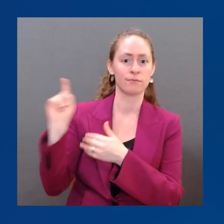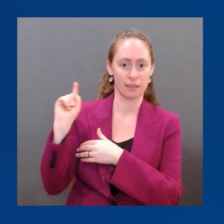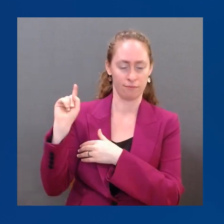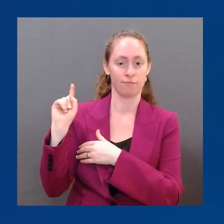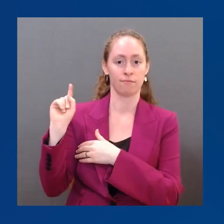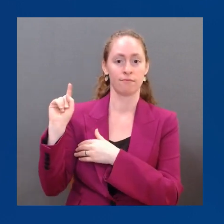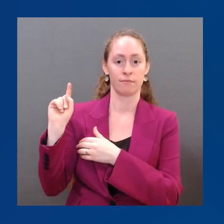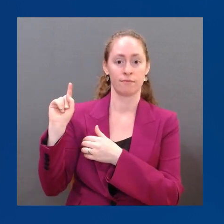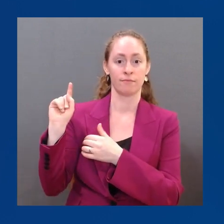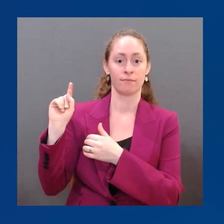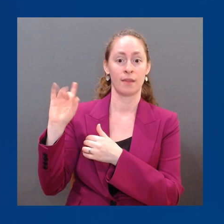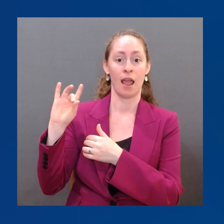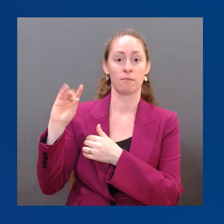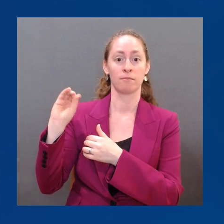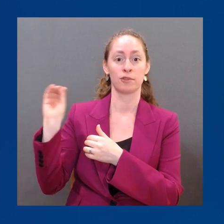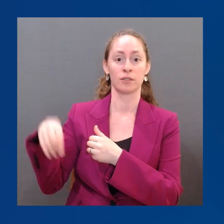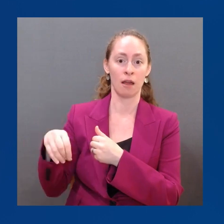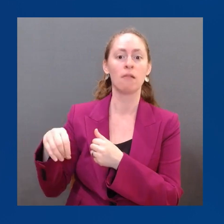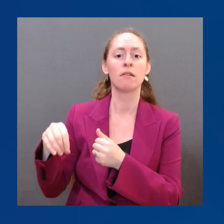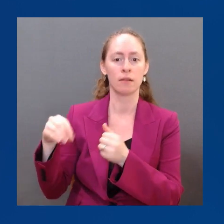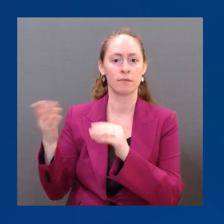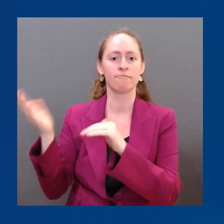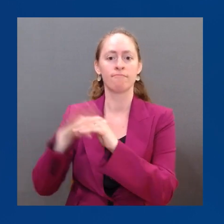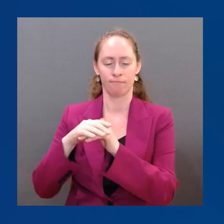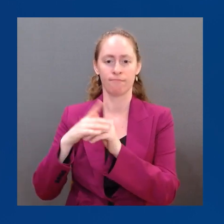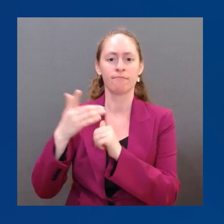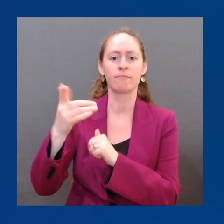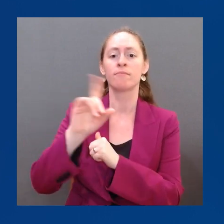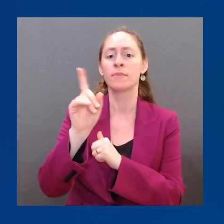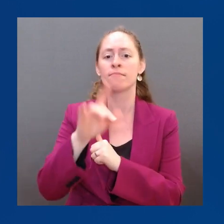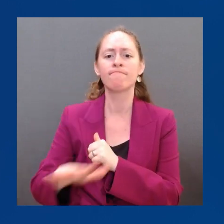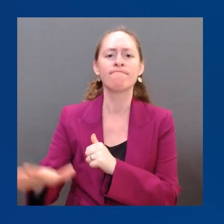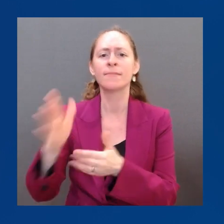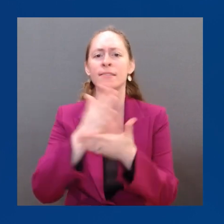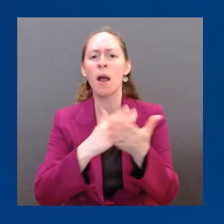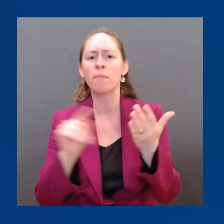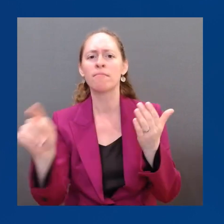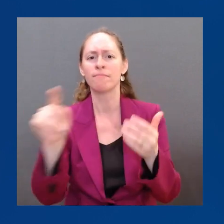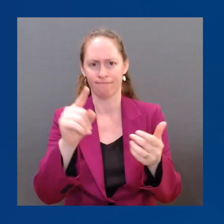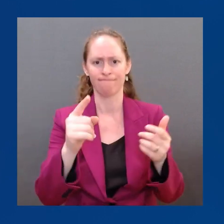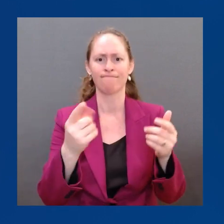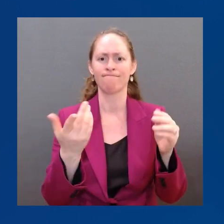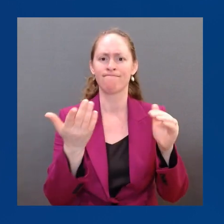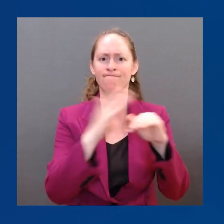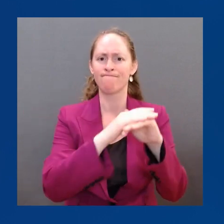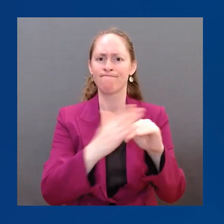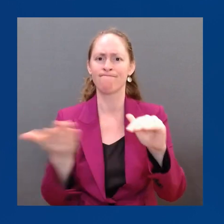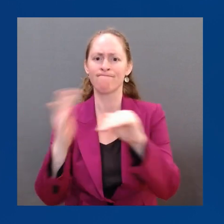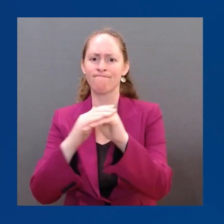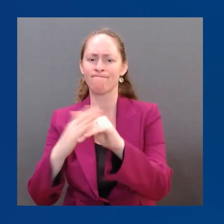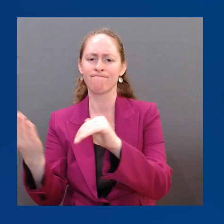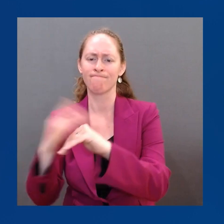with a medium of high COVID-19 community level. For areas currently with high COVID-19 community levels --